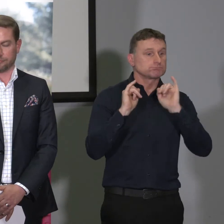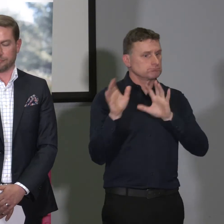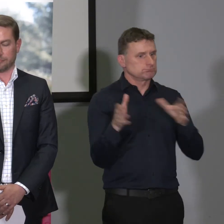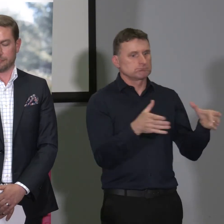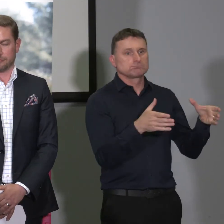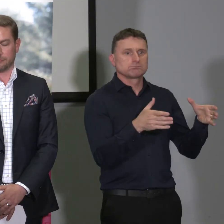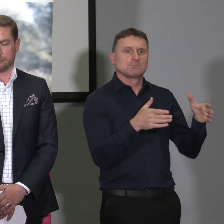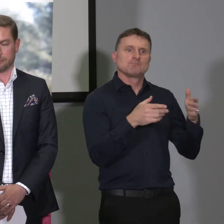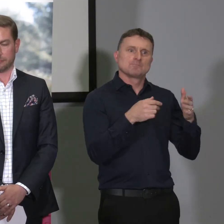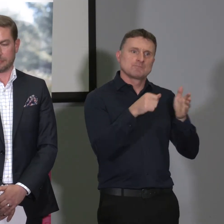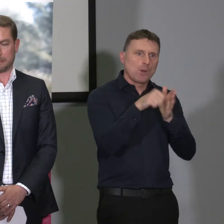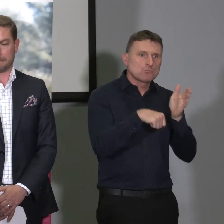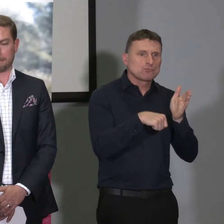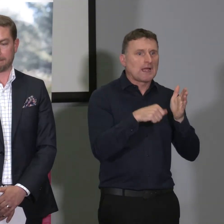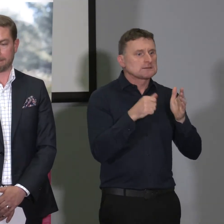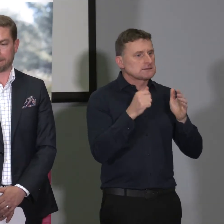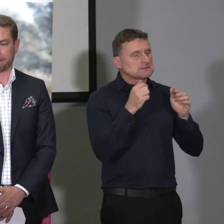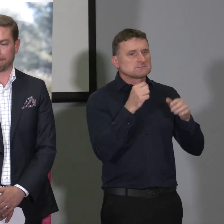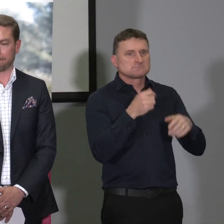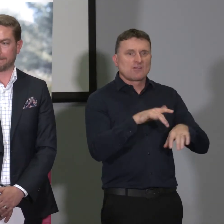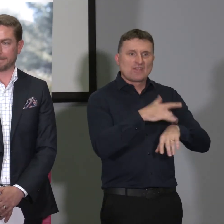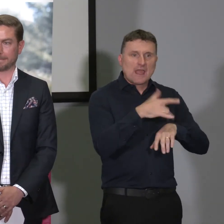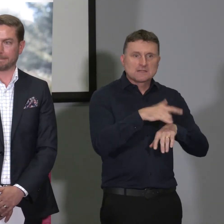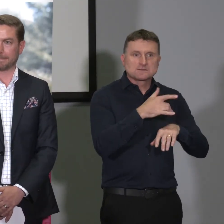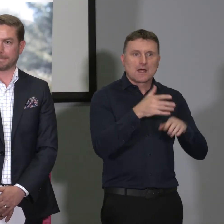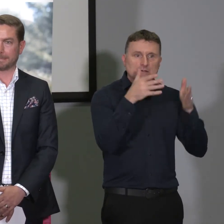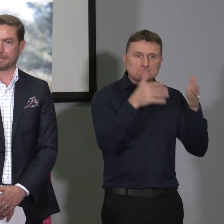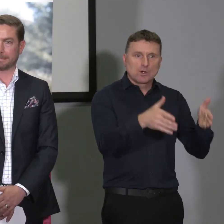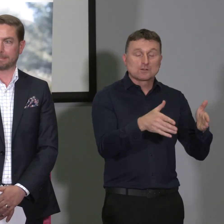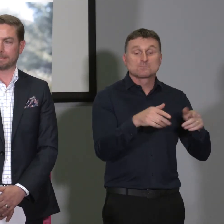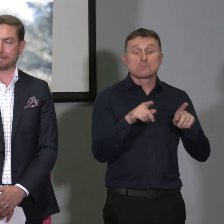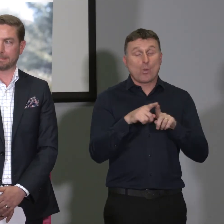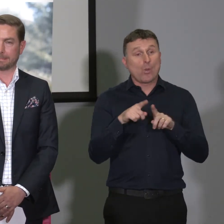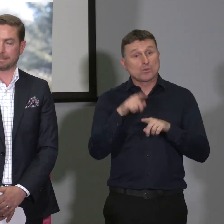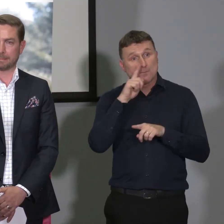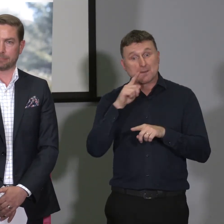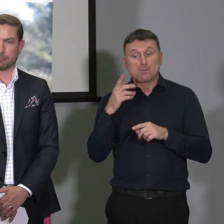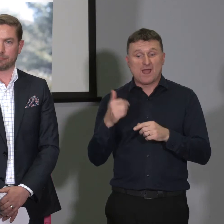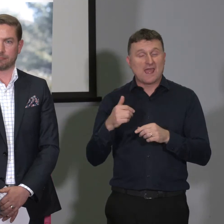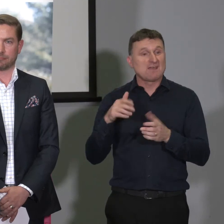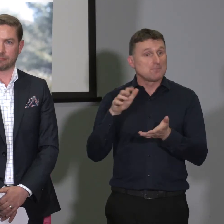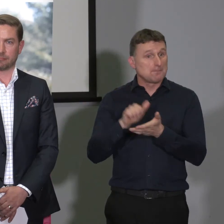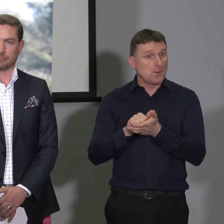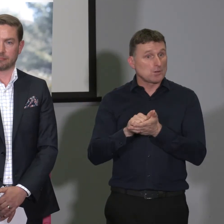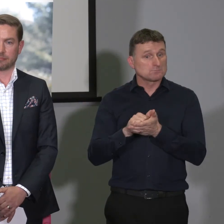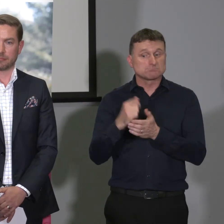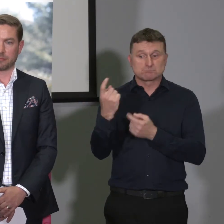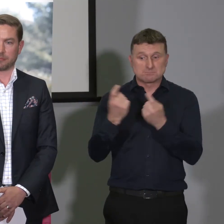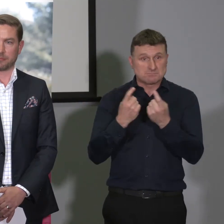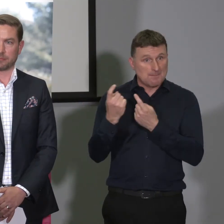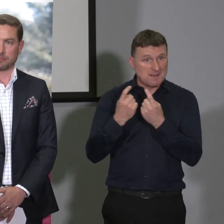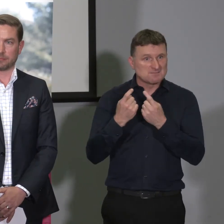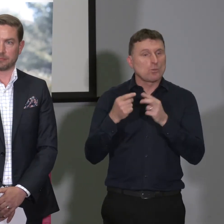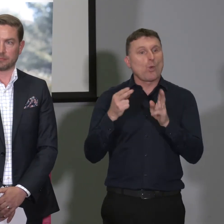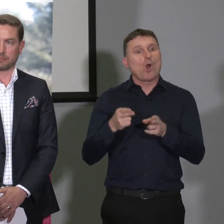needs to be prioritised so we are doing that. But it still means that the planned care work, today it has dropped